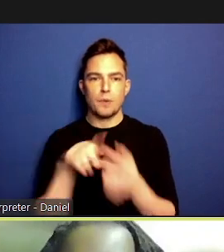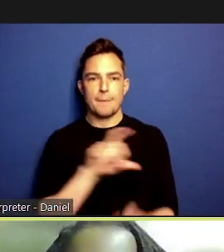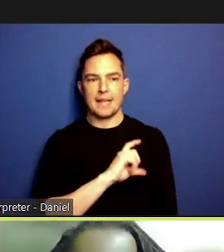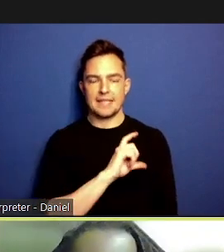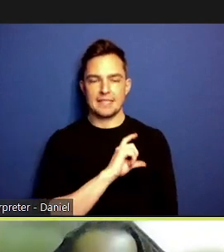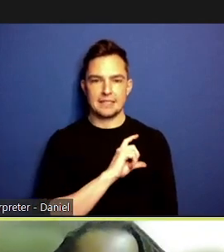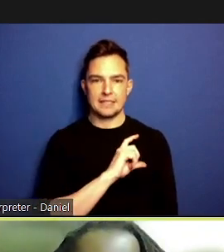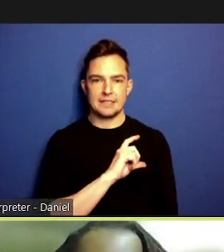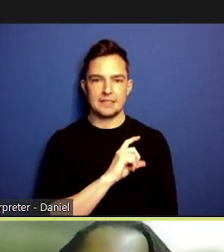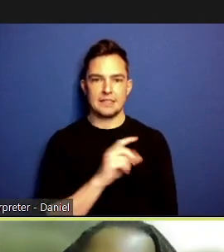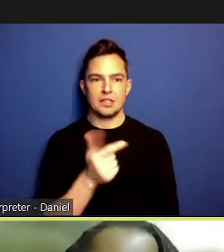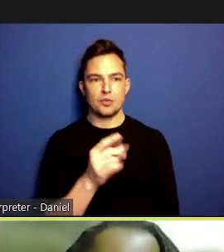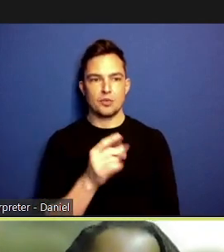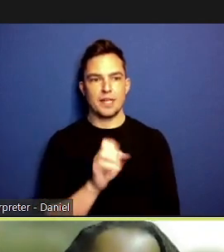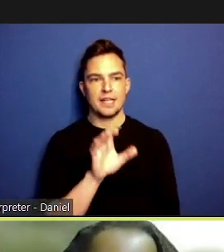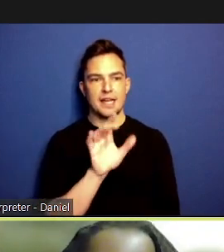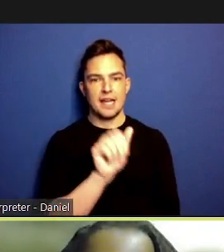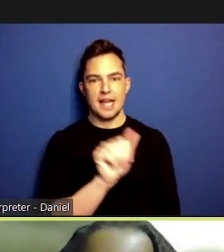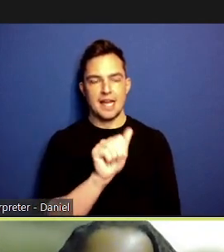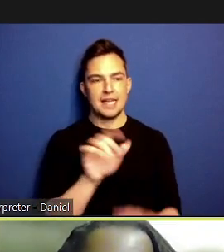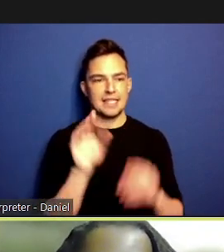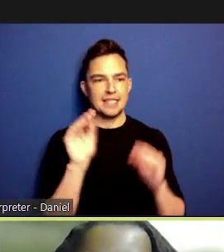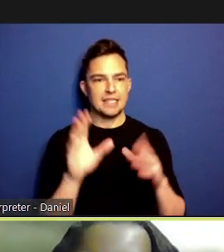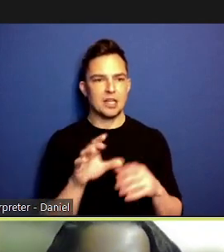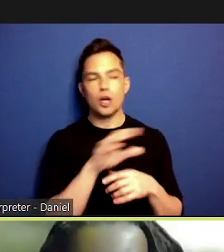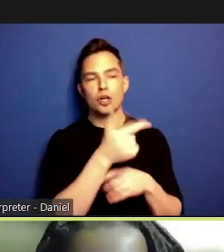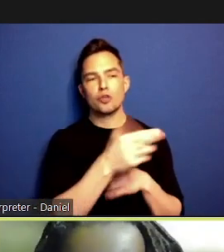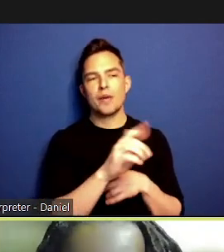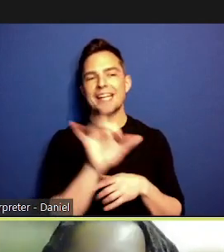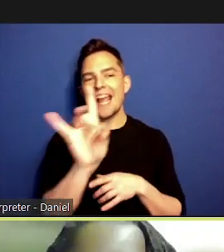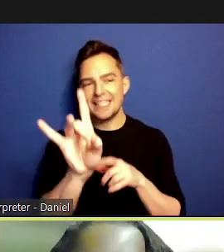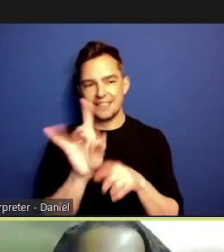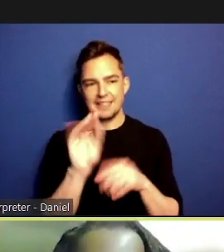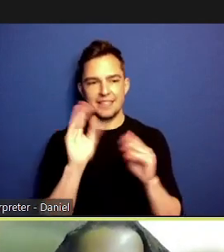eight teacher was seen crying and saying that she feared for her safety, because Damien